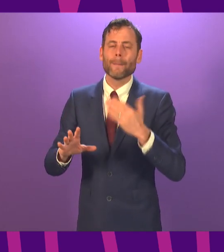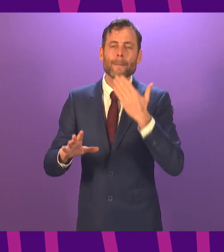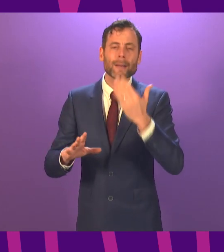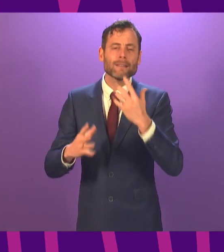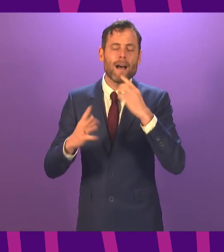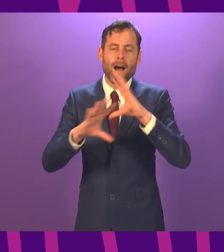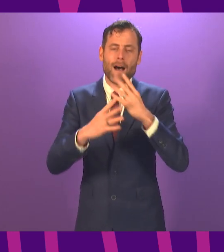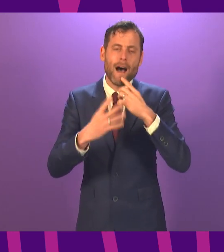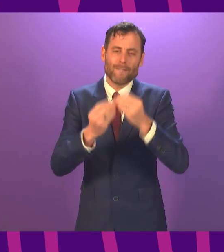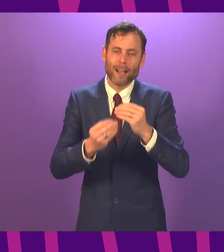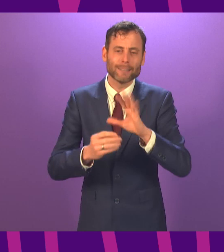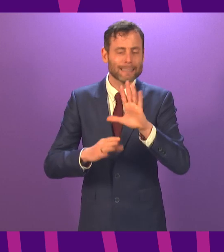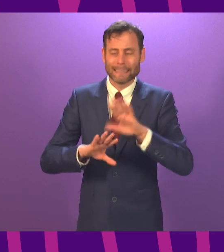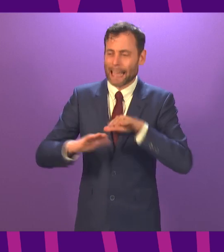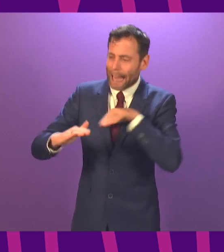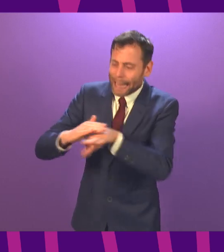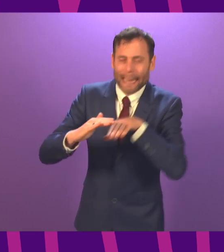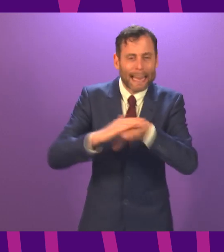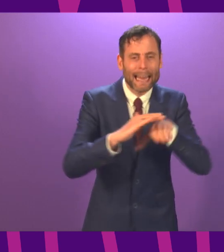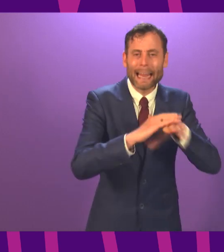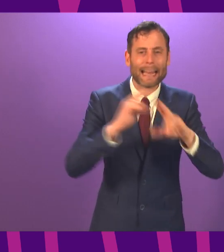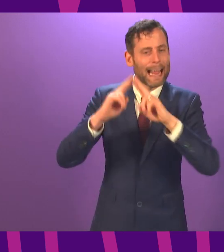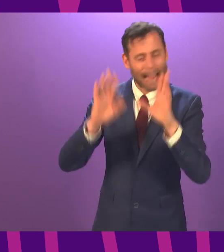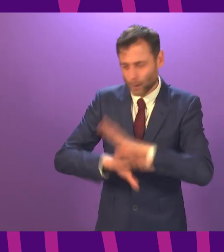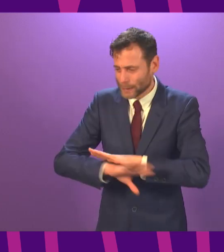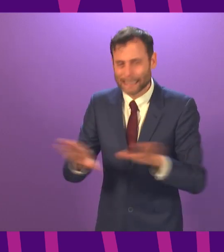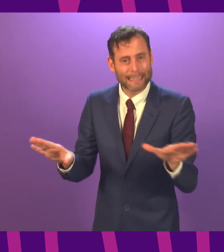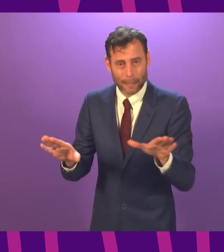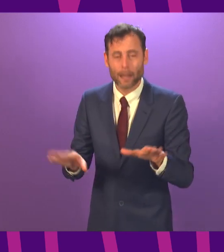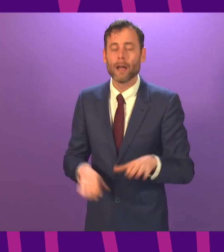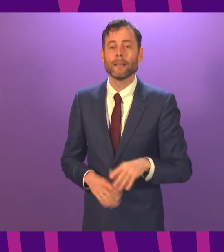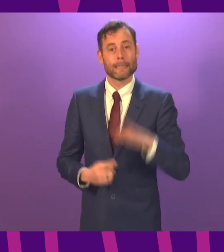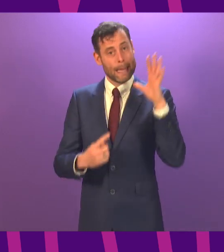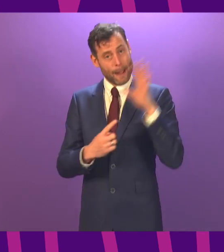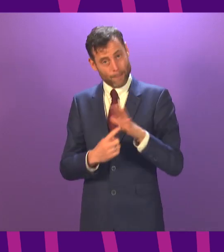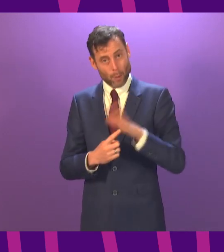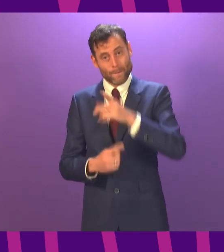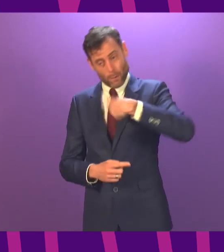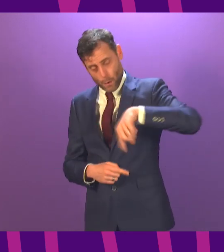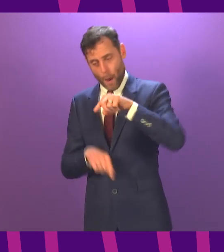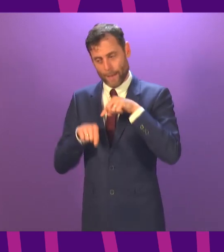It is also why all of us, however hard it is, need to continue to stick to the current